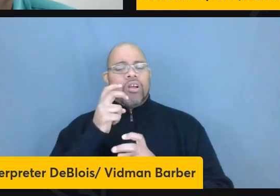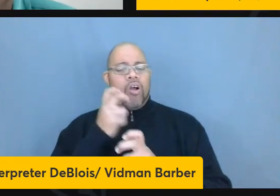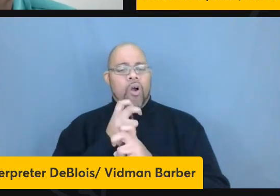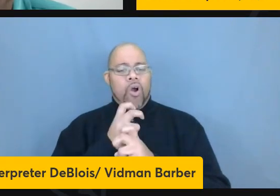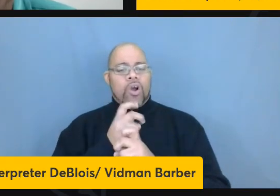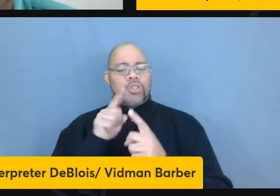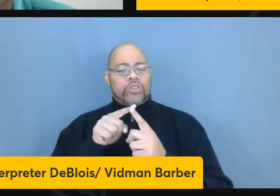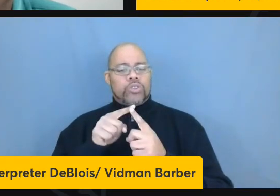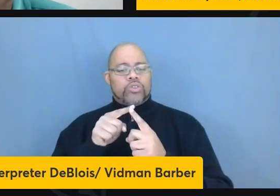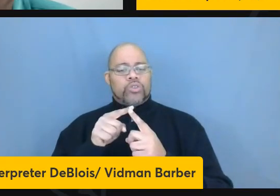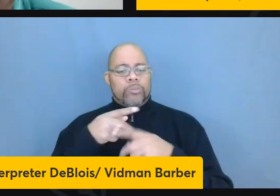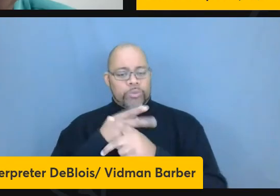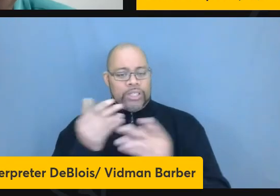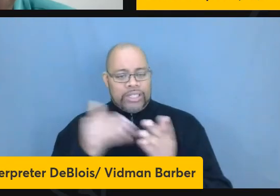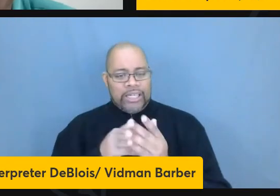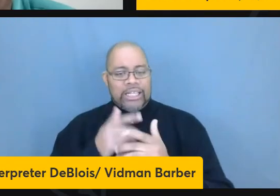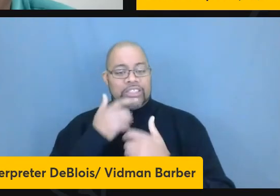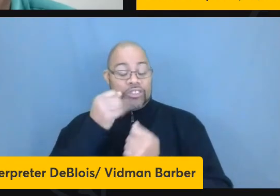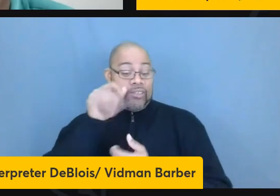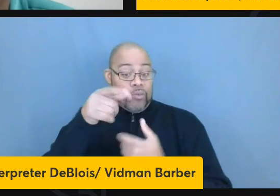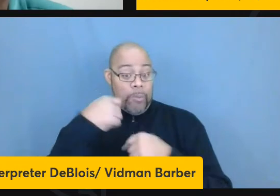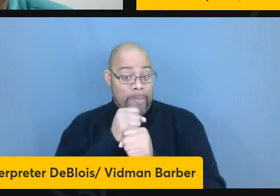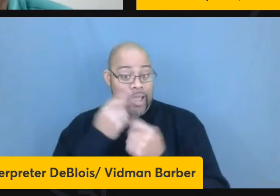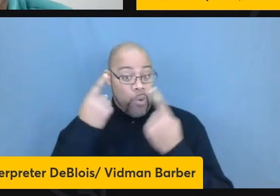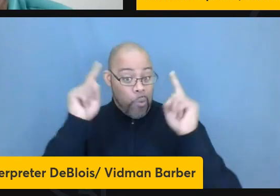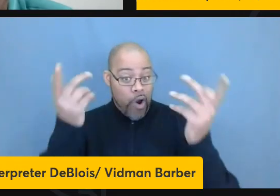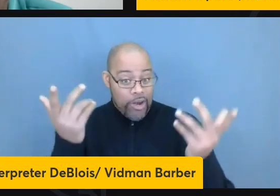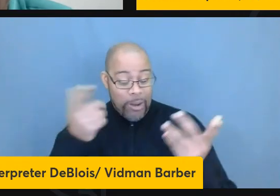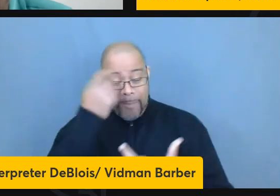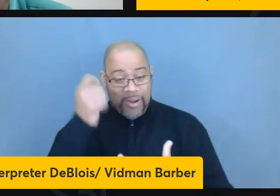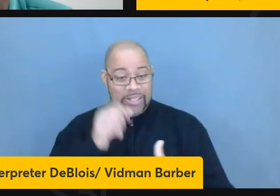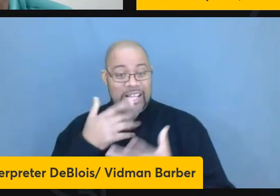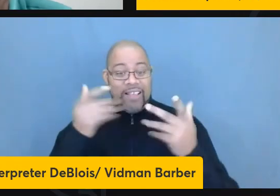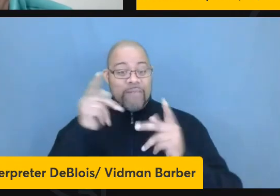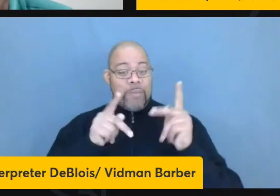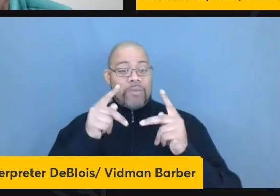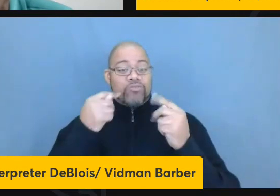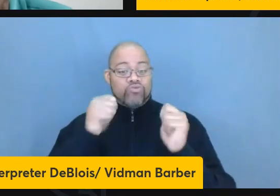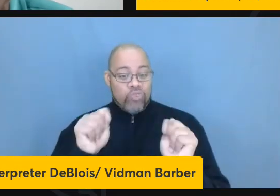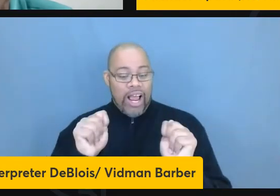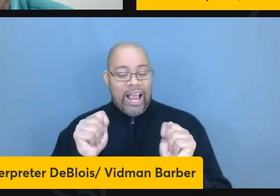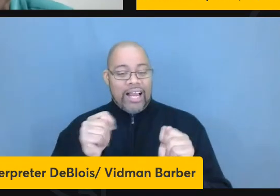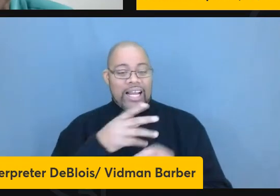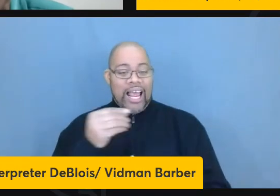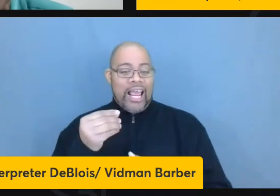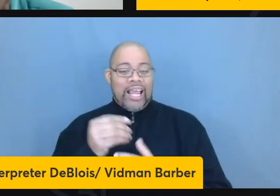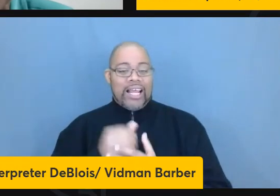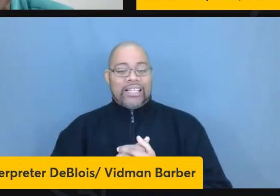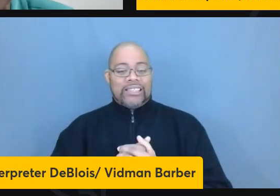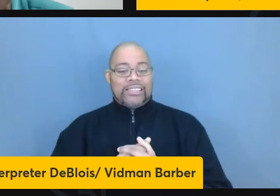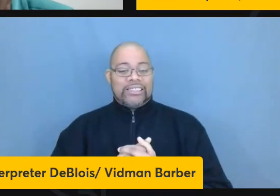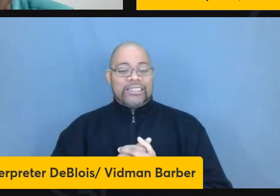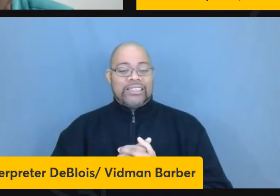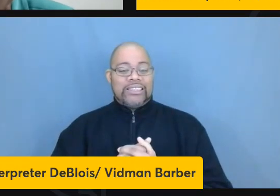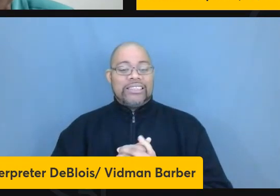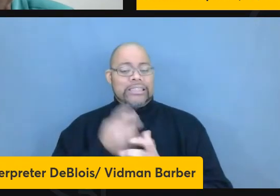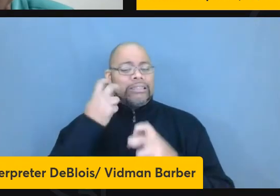reproduce. And I'd be interested if you've made it work, because a lot of people have tried. And it's it's a tough one. So we've